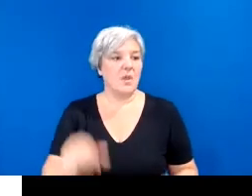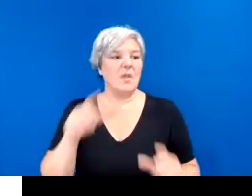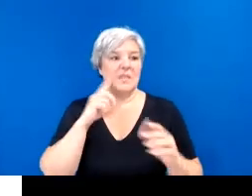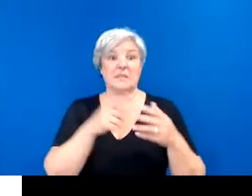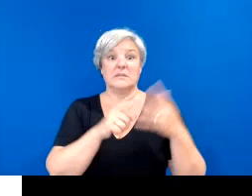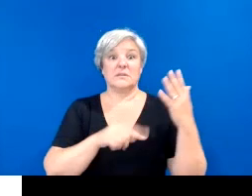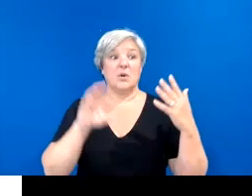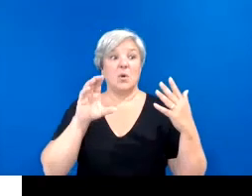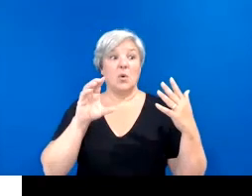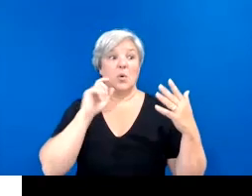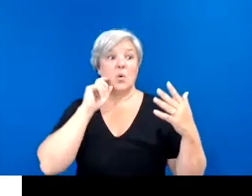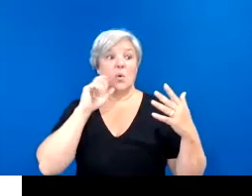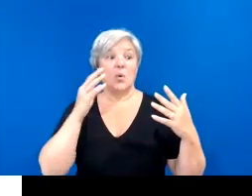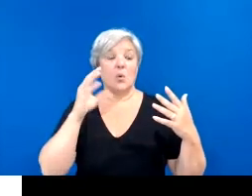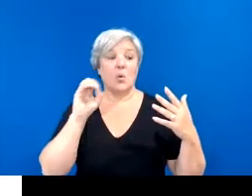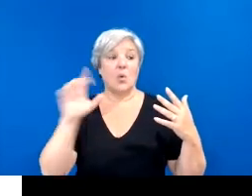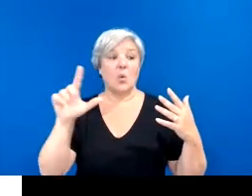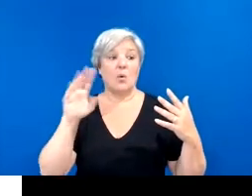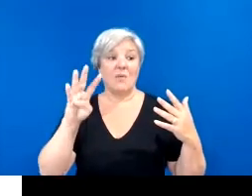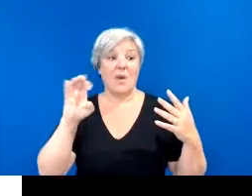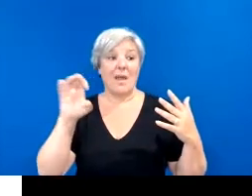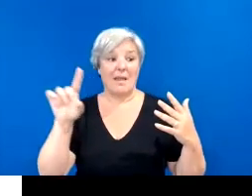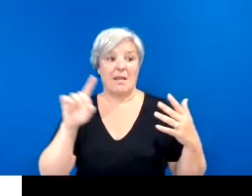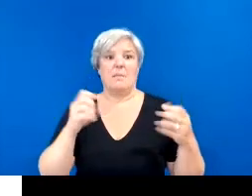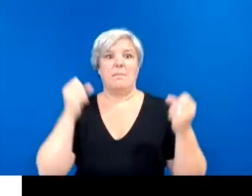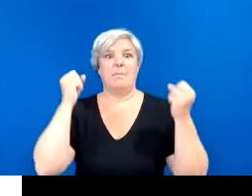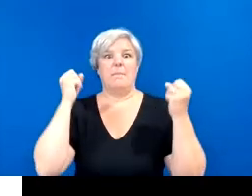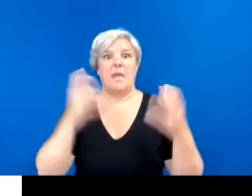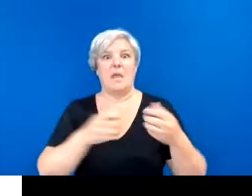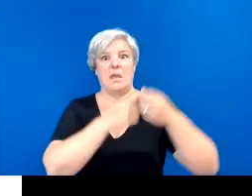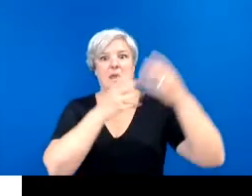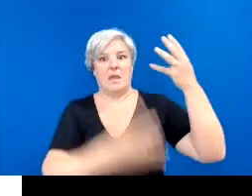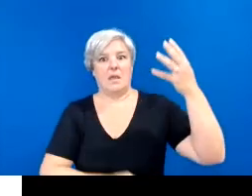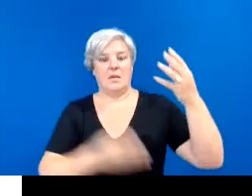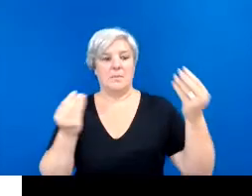It's got a lot of different types of materials. It is a collection